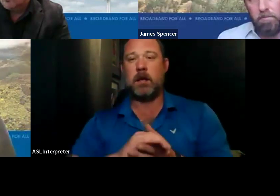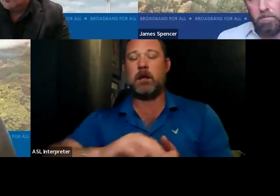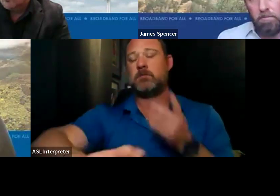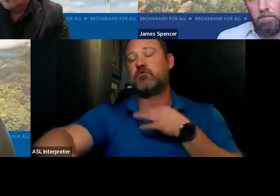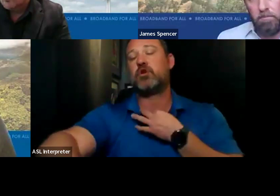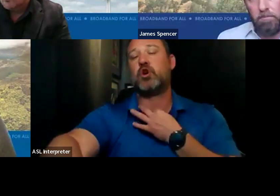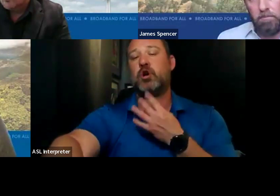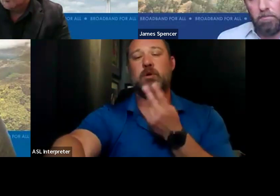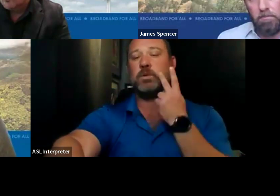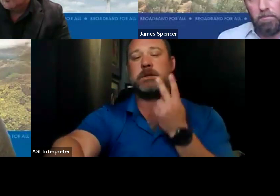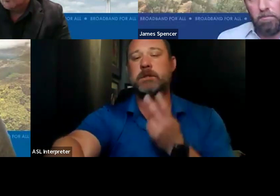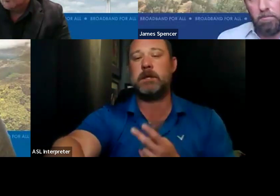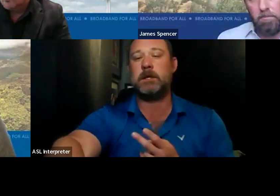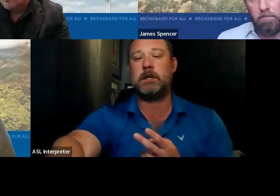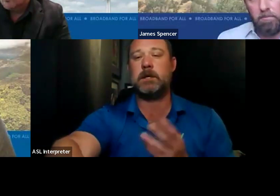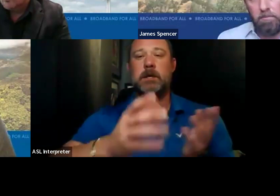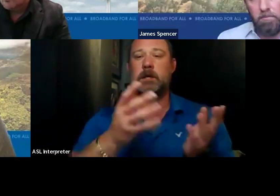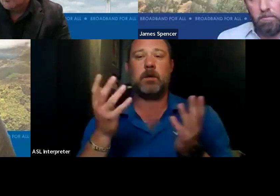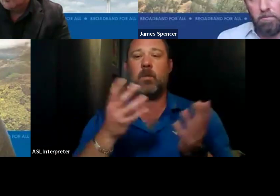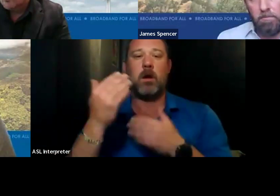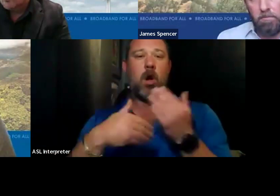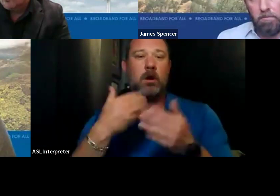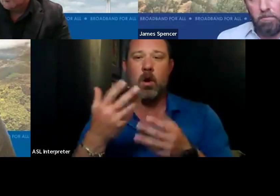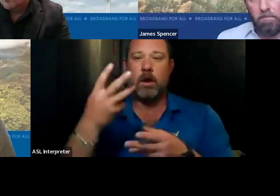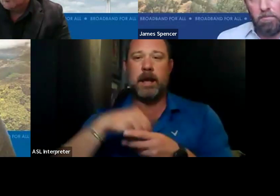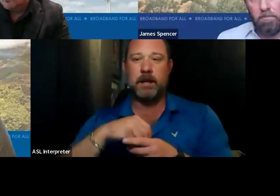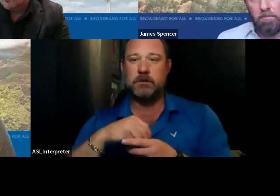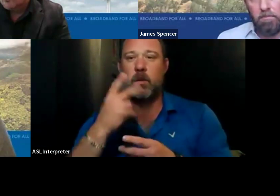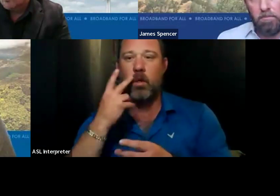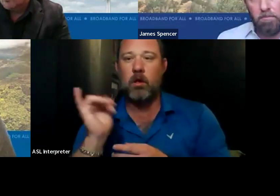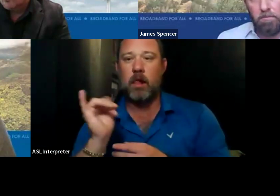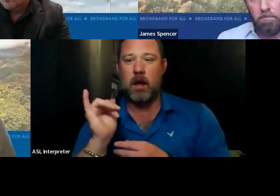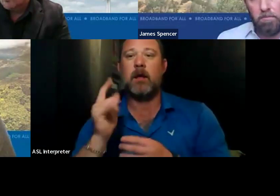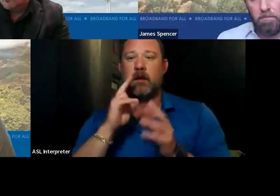just curious to see like what ongoing engagement will look like. I think there's value in convening